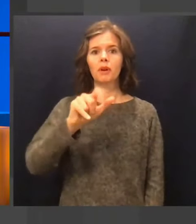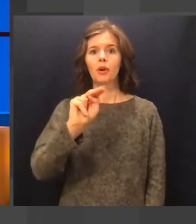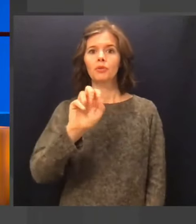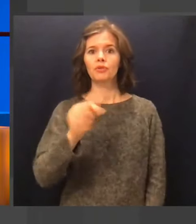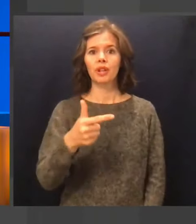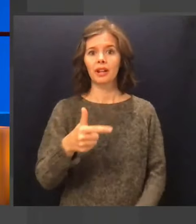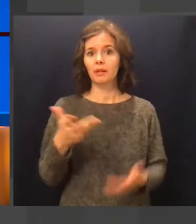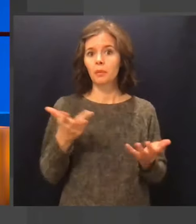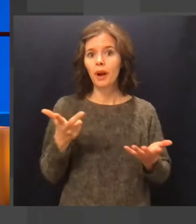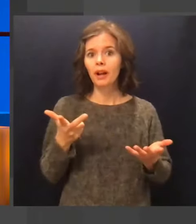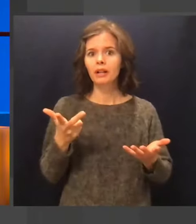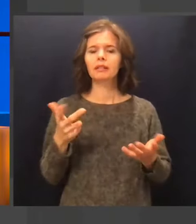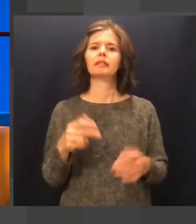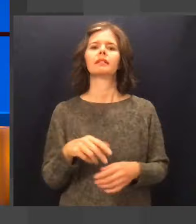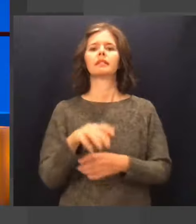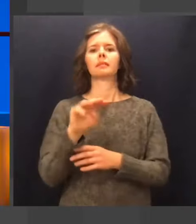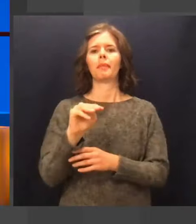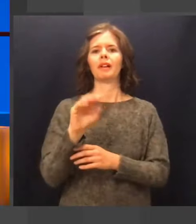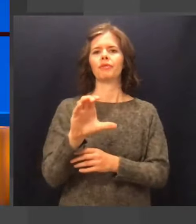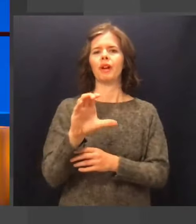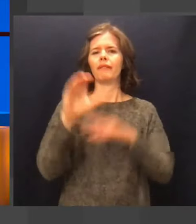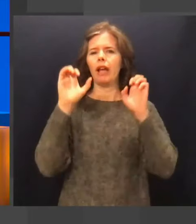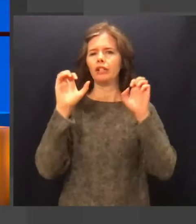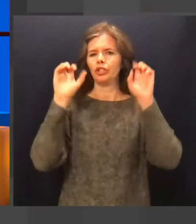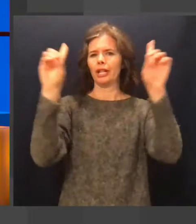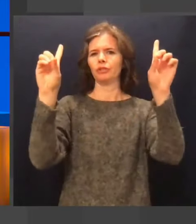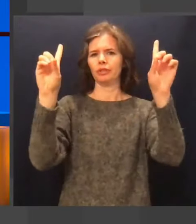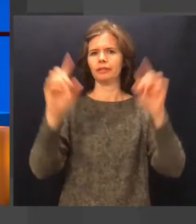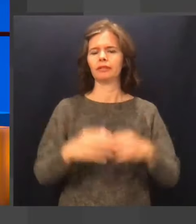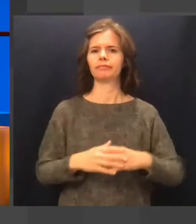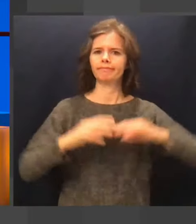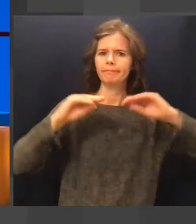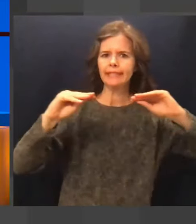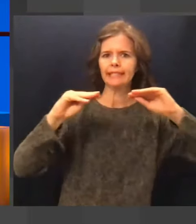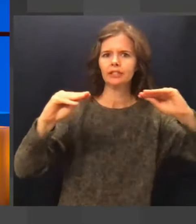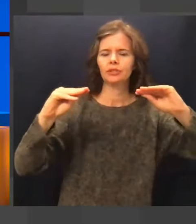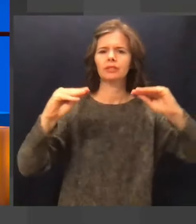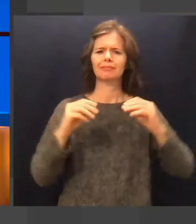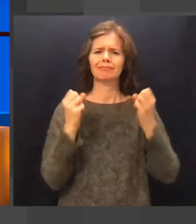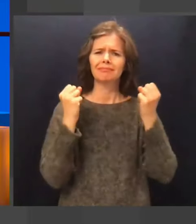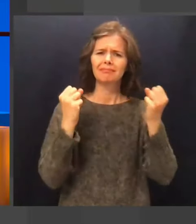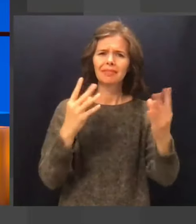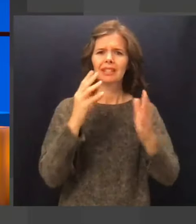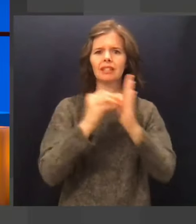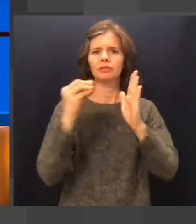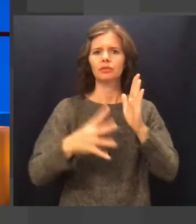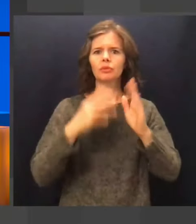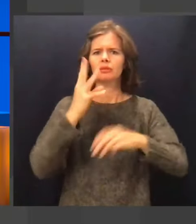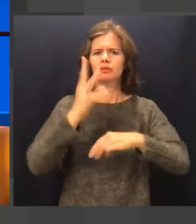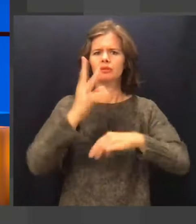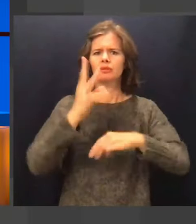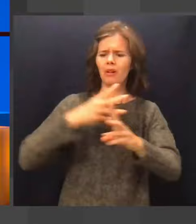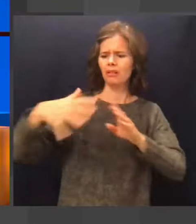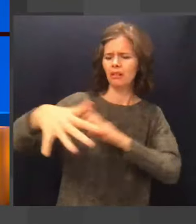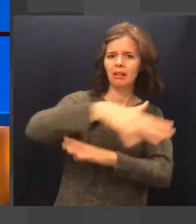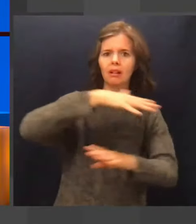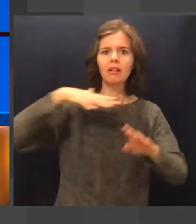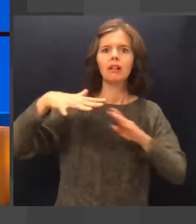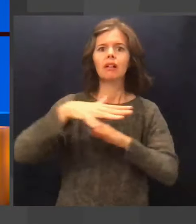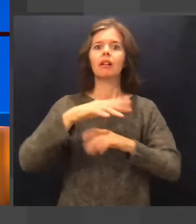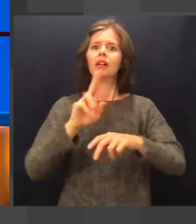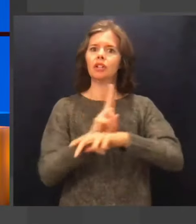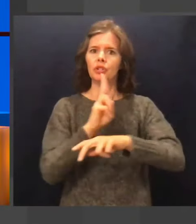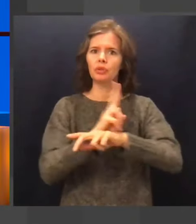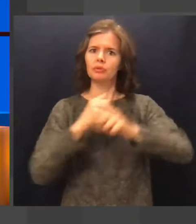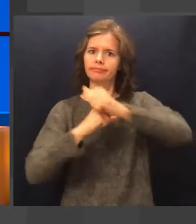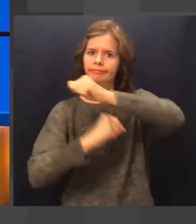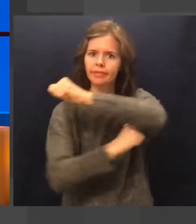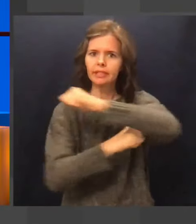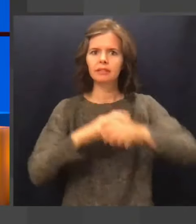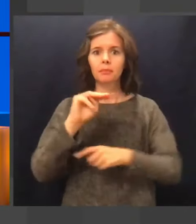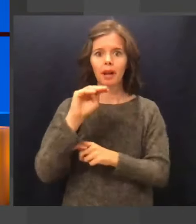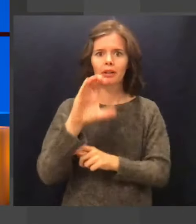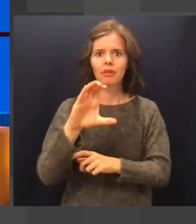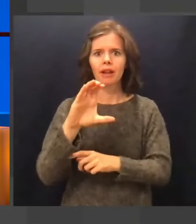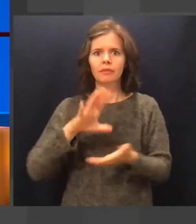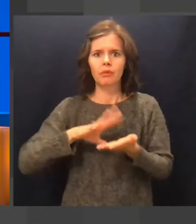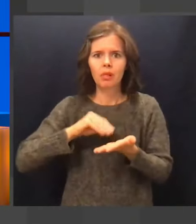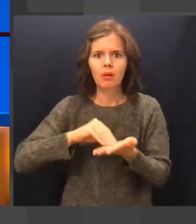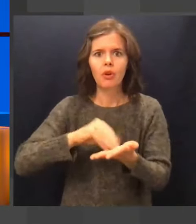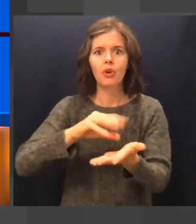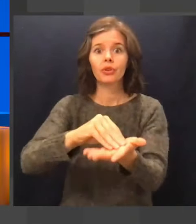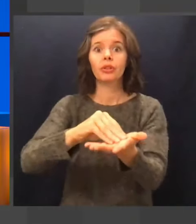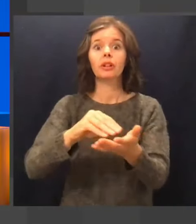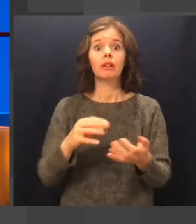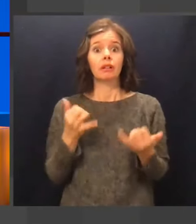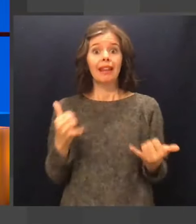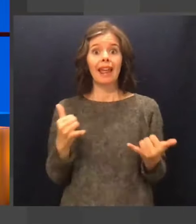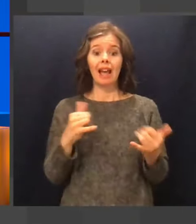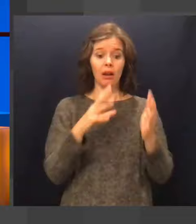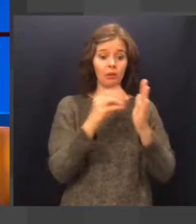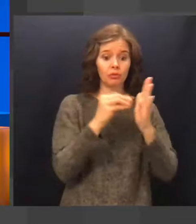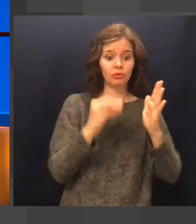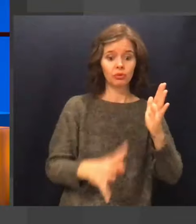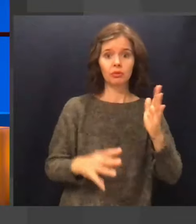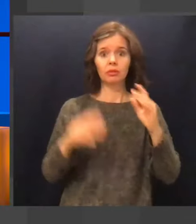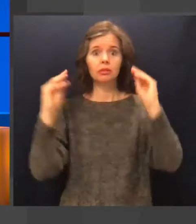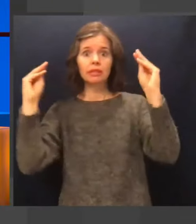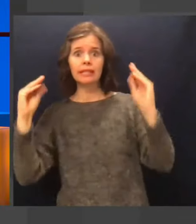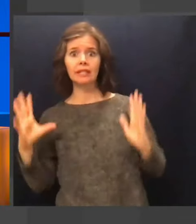THAT WE DO AT MOJANG STUDIOS IS